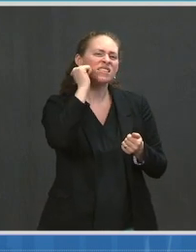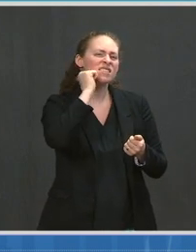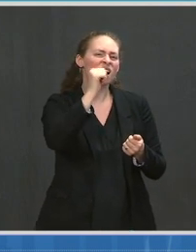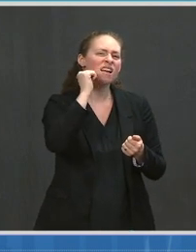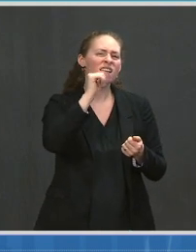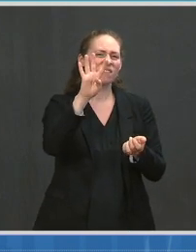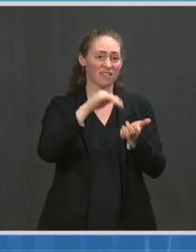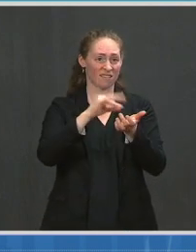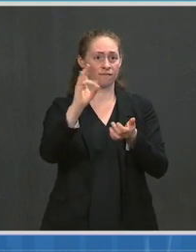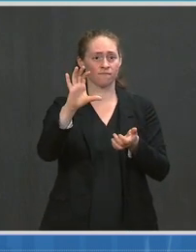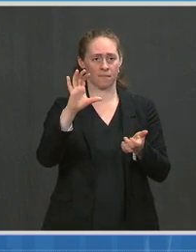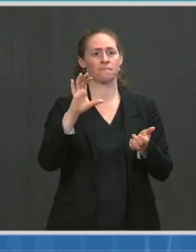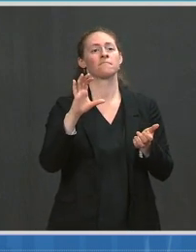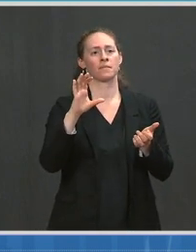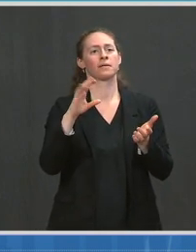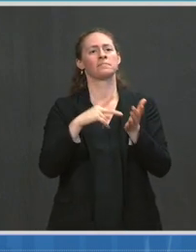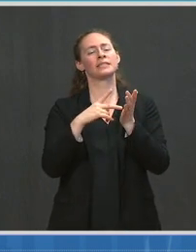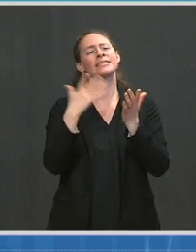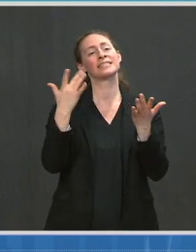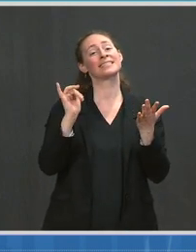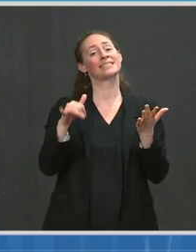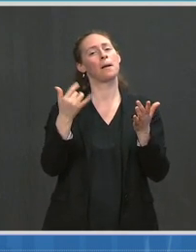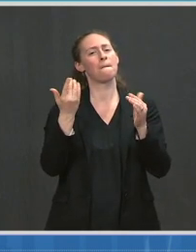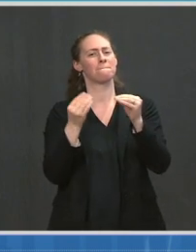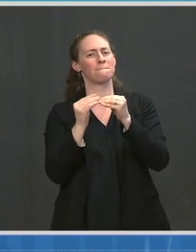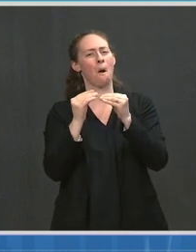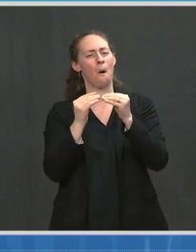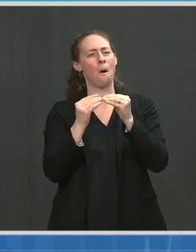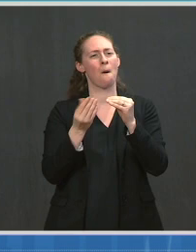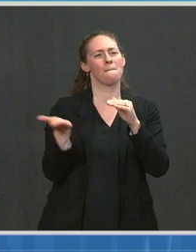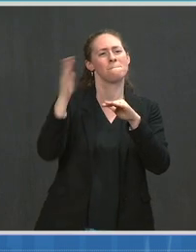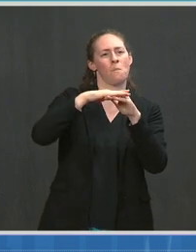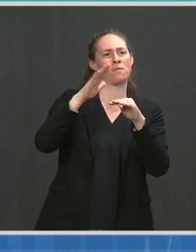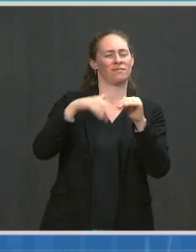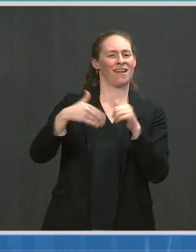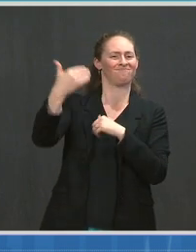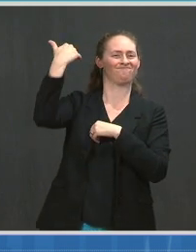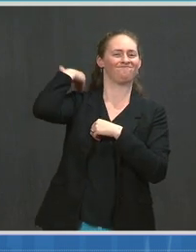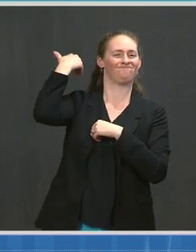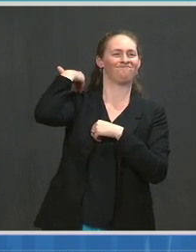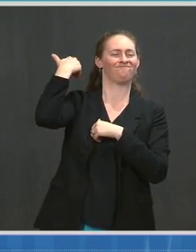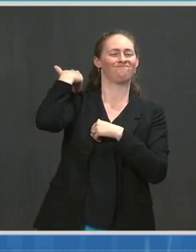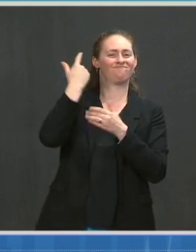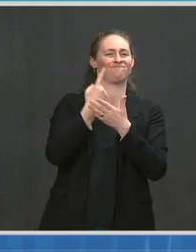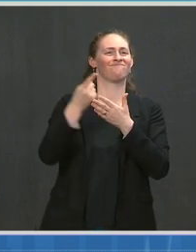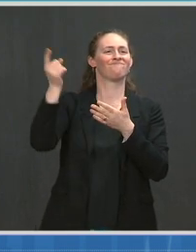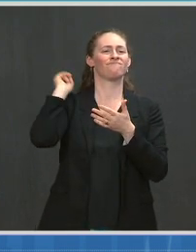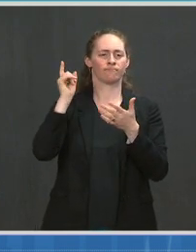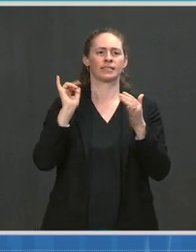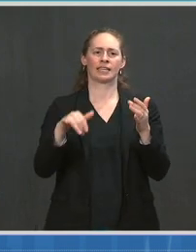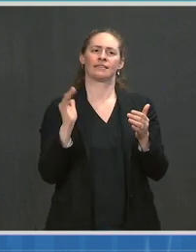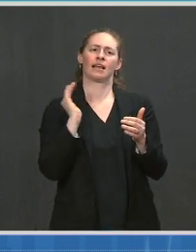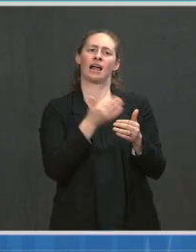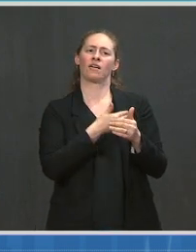from the prior seven day period. The seven day average of deaths continues to hover at 1000 deaths per day.